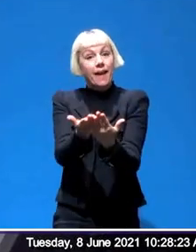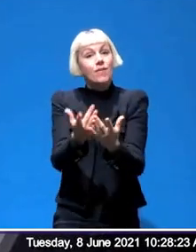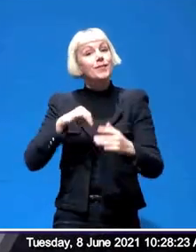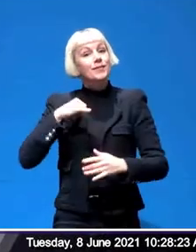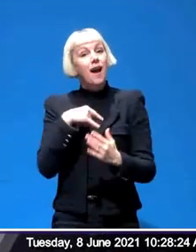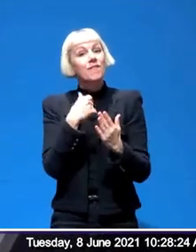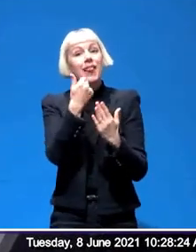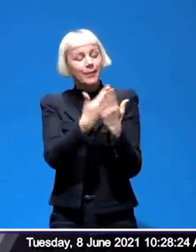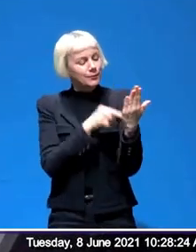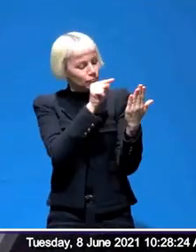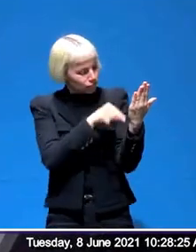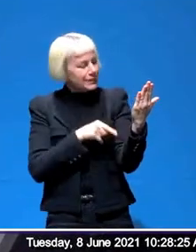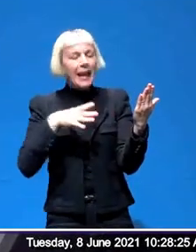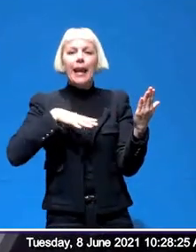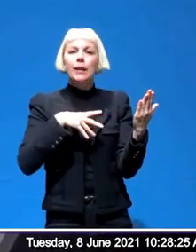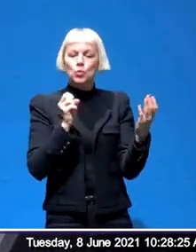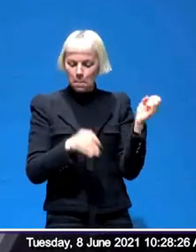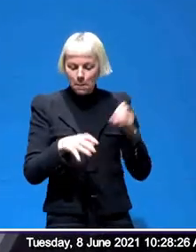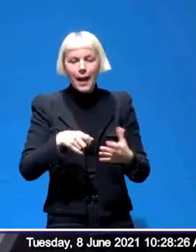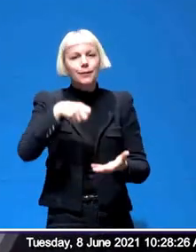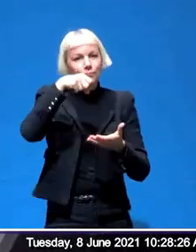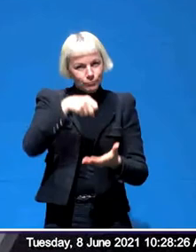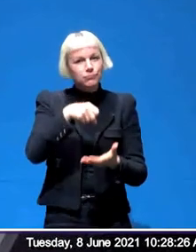to the Accommodation Services Manager, Wayne Cunningham.